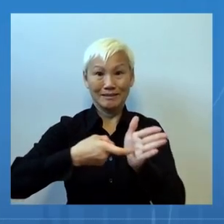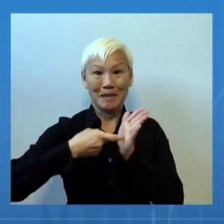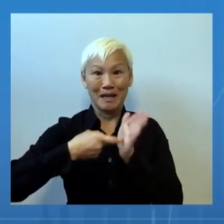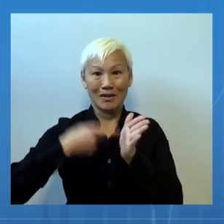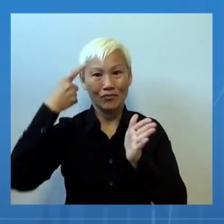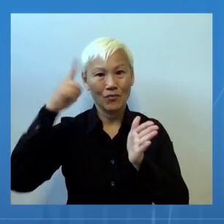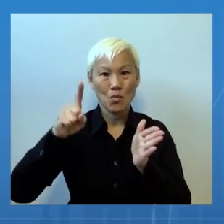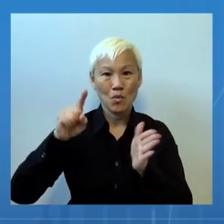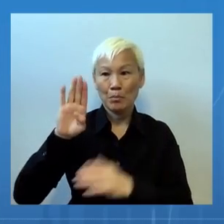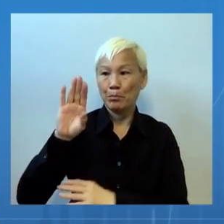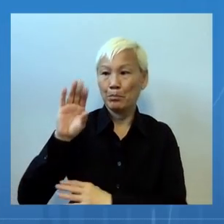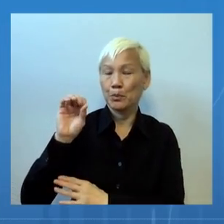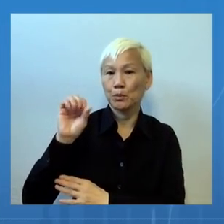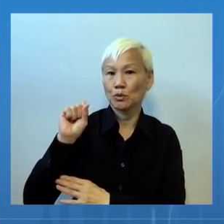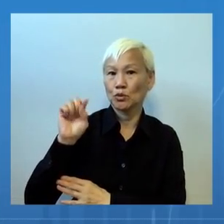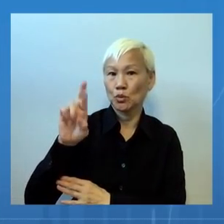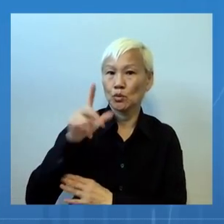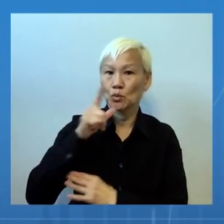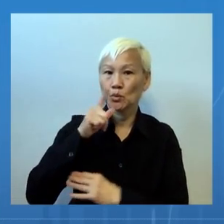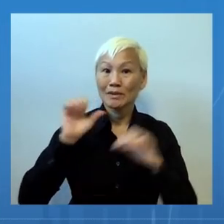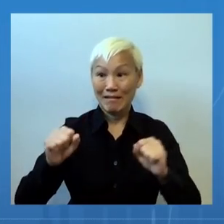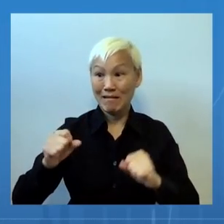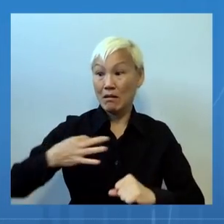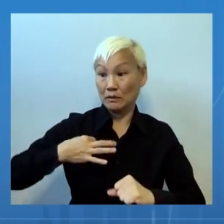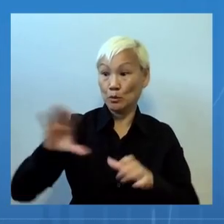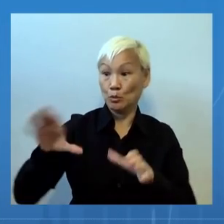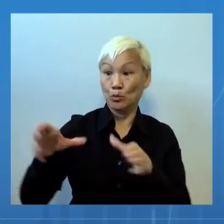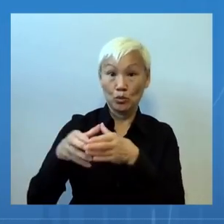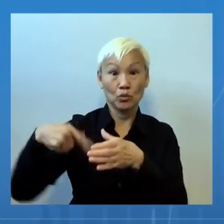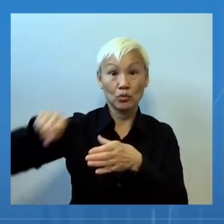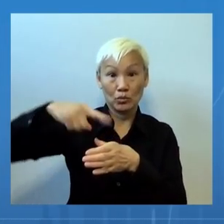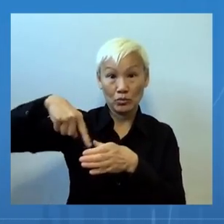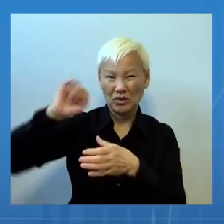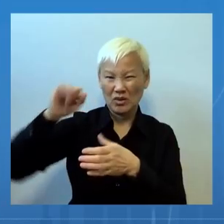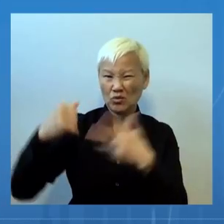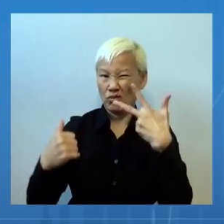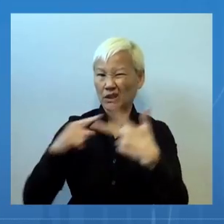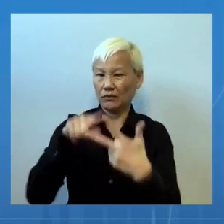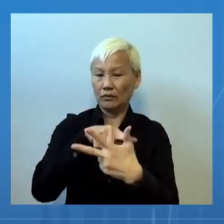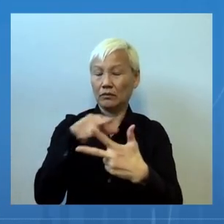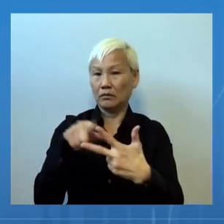for all three of the products that are available as vaccines in the United States,